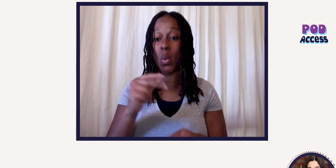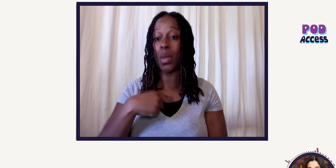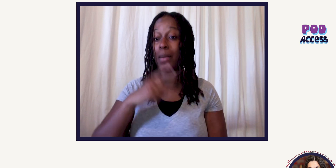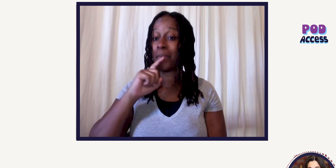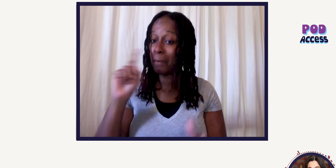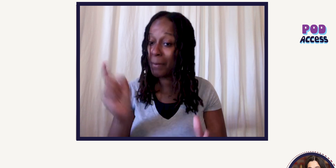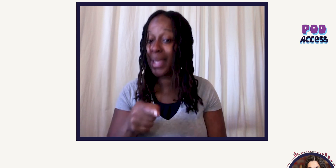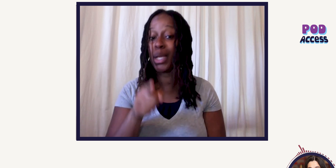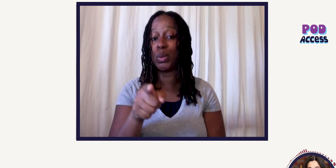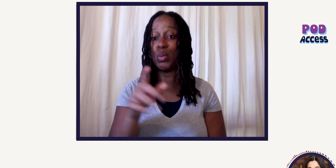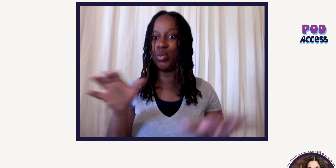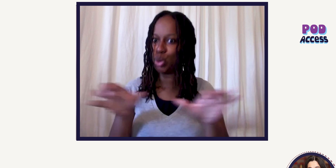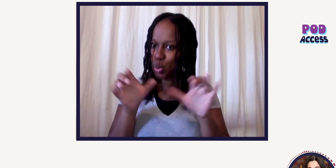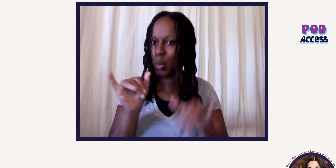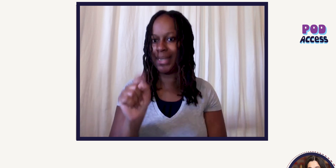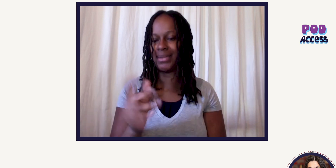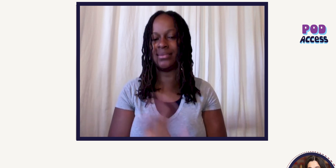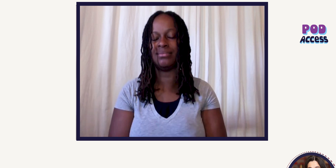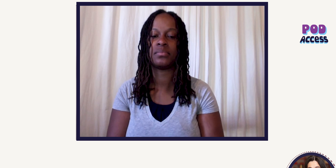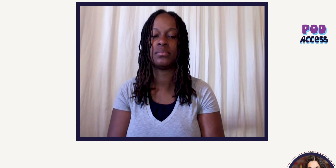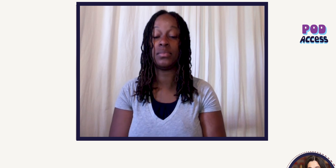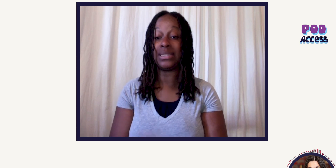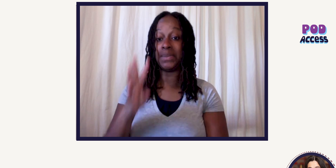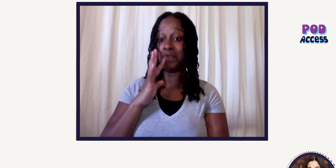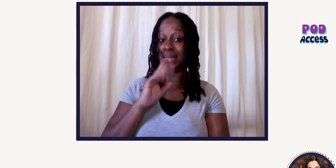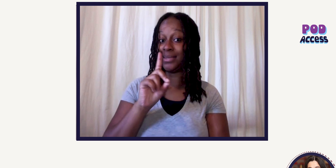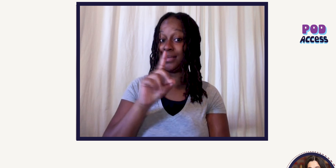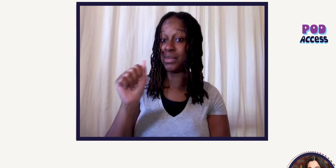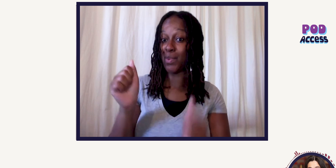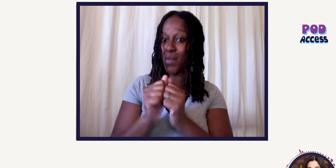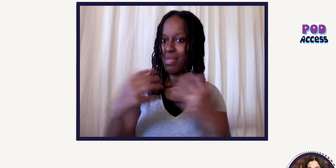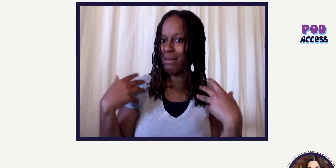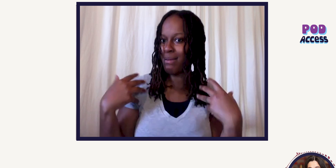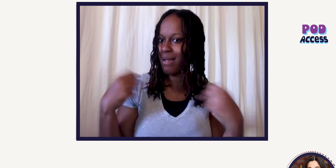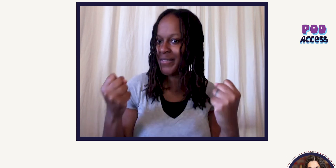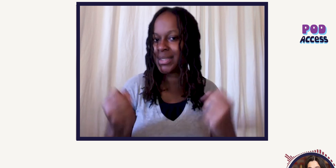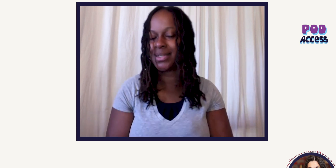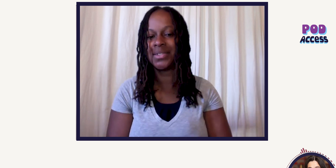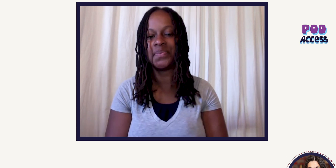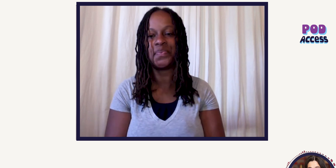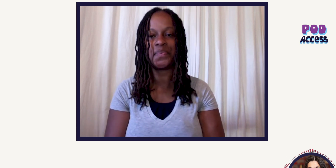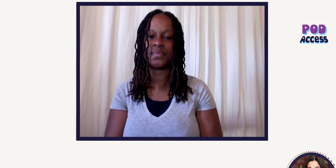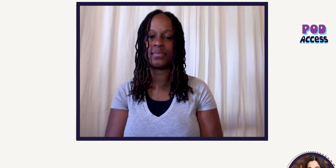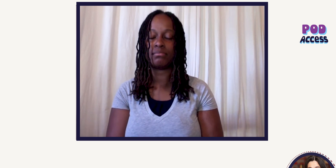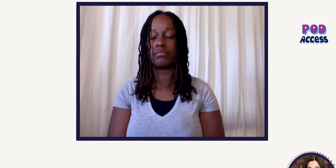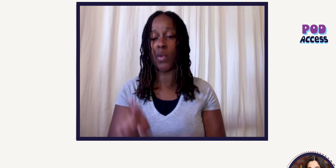No, I am commanding you to do it. Speak disability with confidence. It's also a promise.